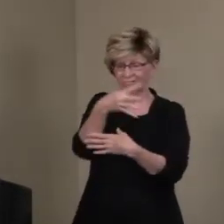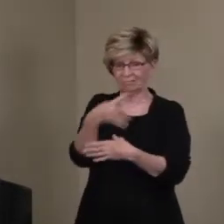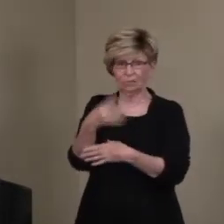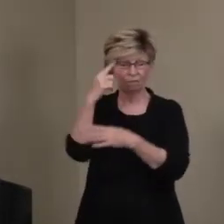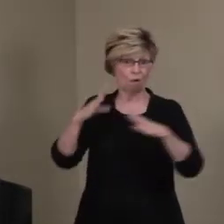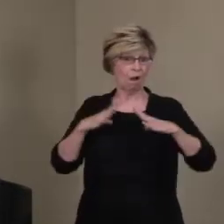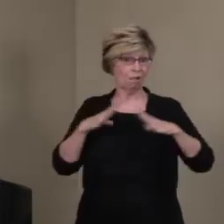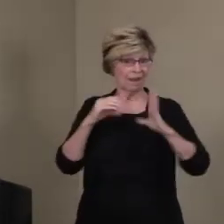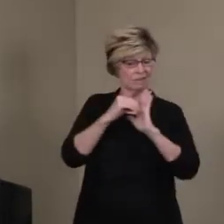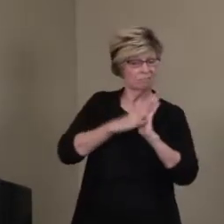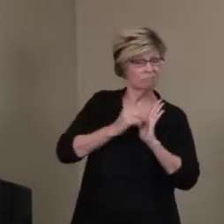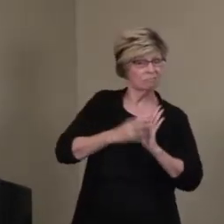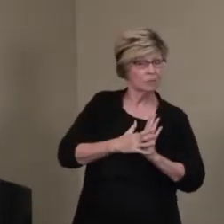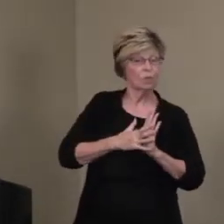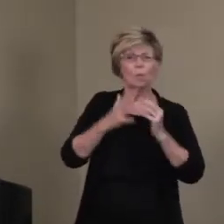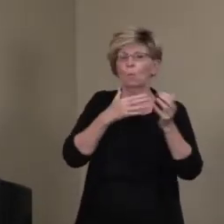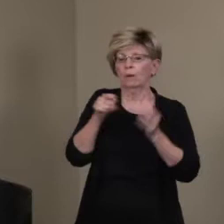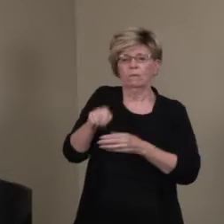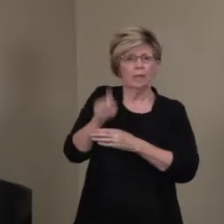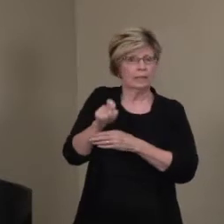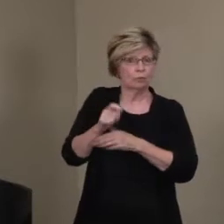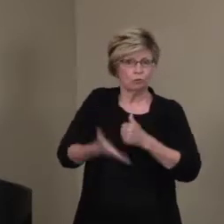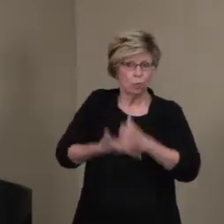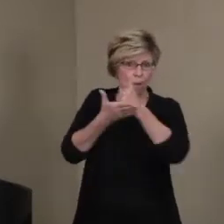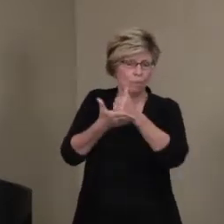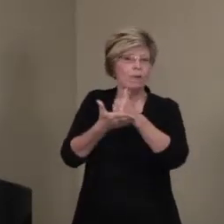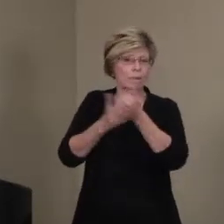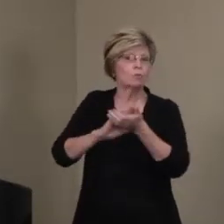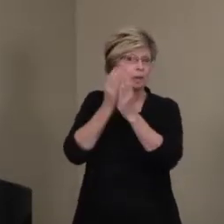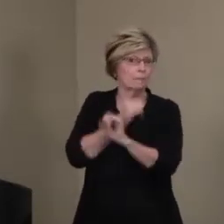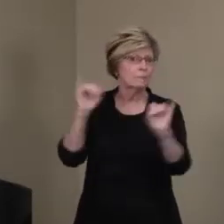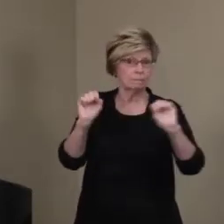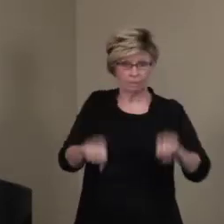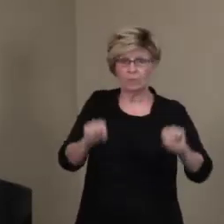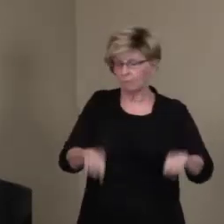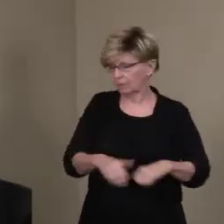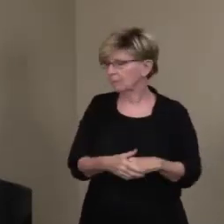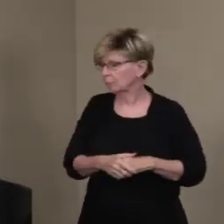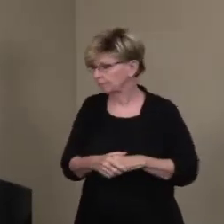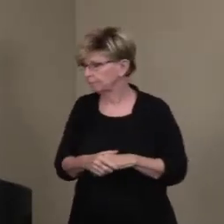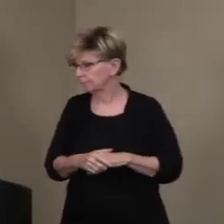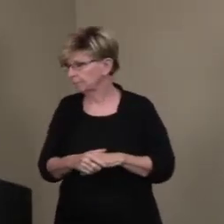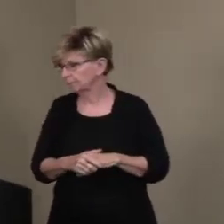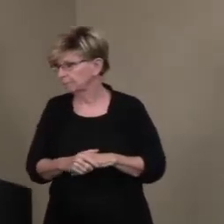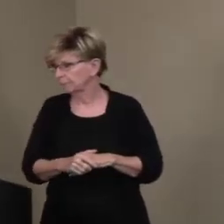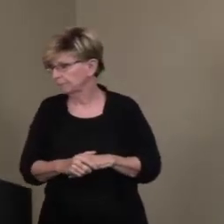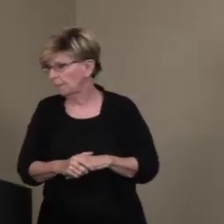calendar made you to include all the information including holidays whatever it is that they need to help that student become as independent as